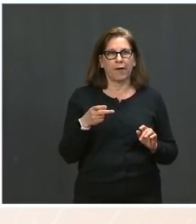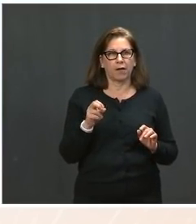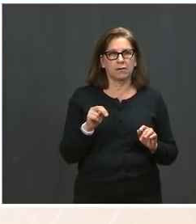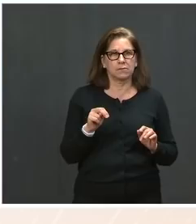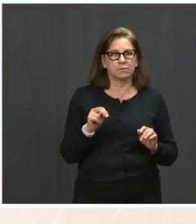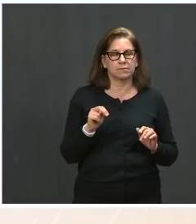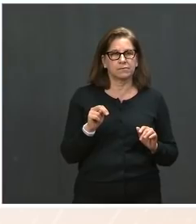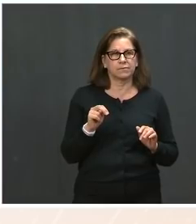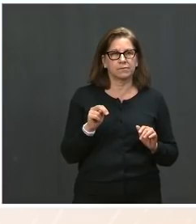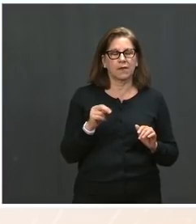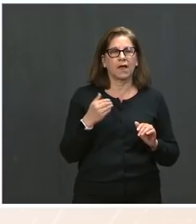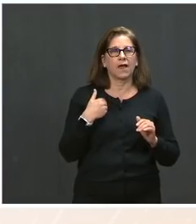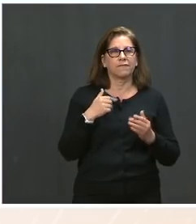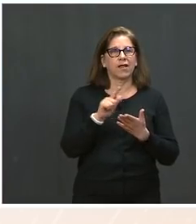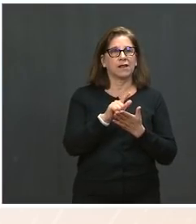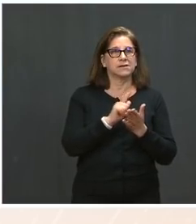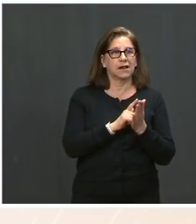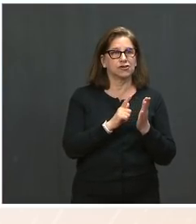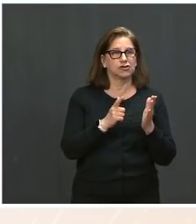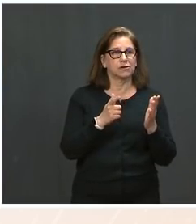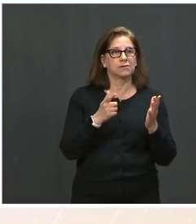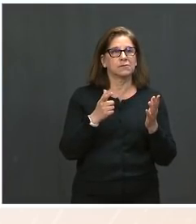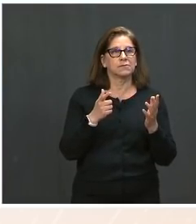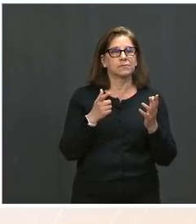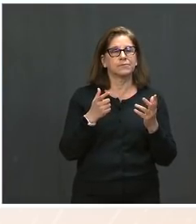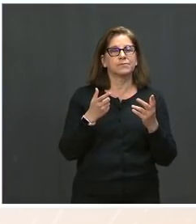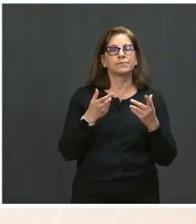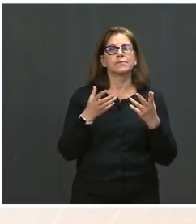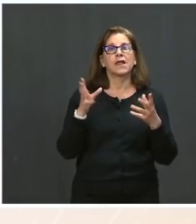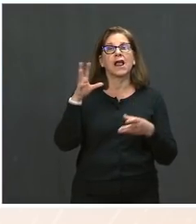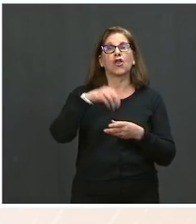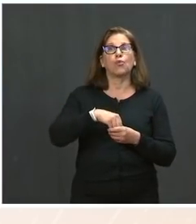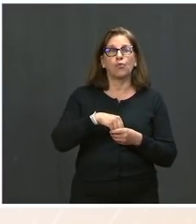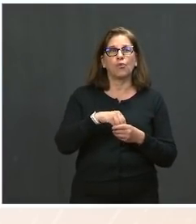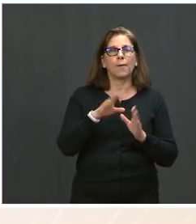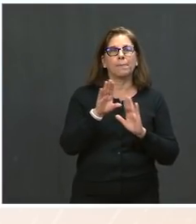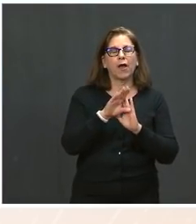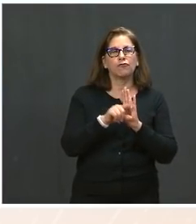expanding universal background checks, which he supports. There's also been legislation --